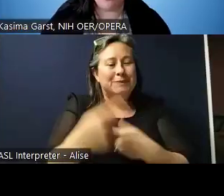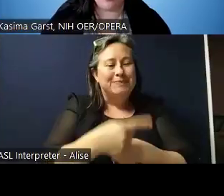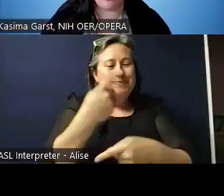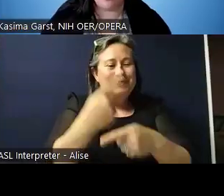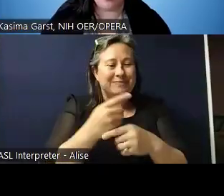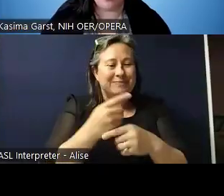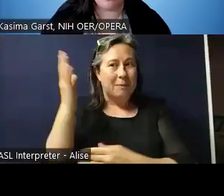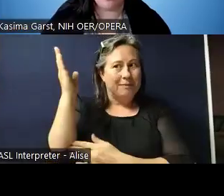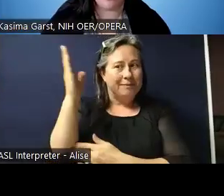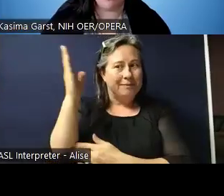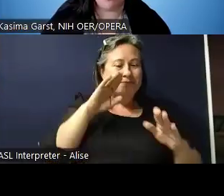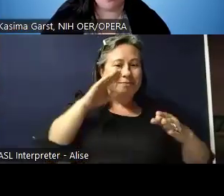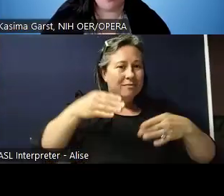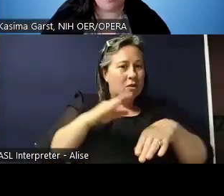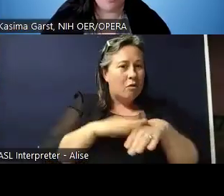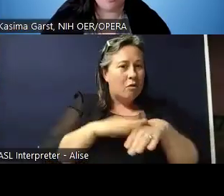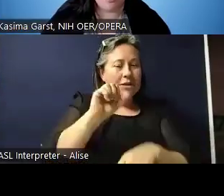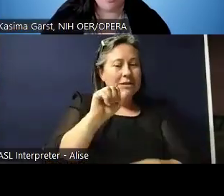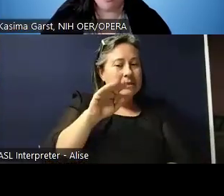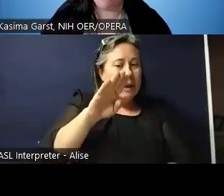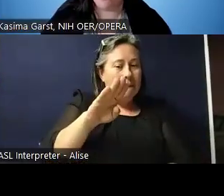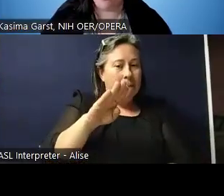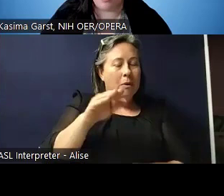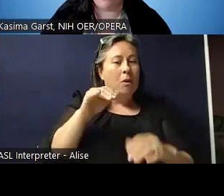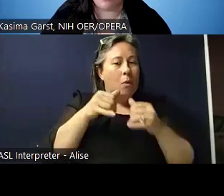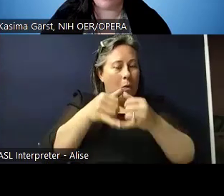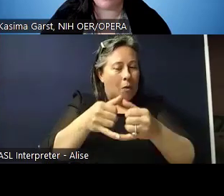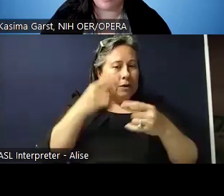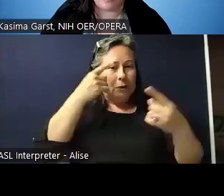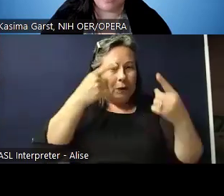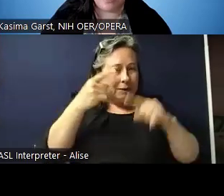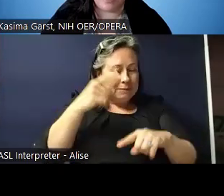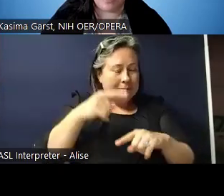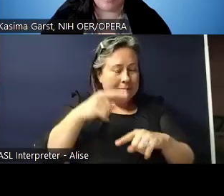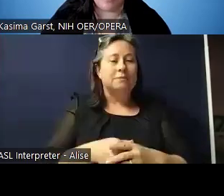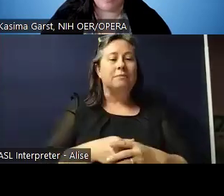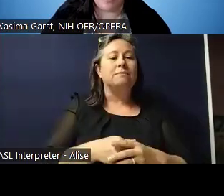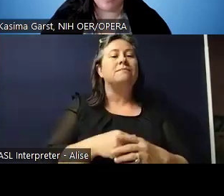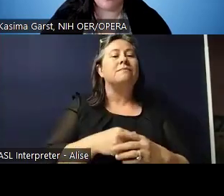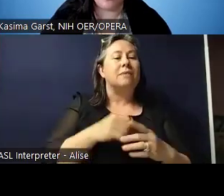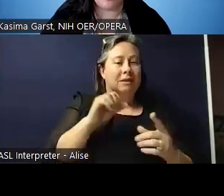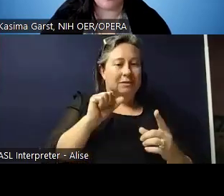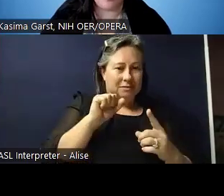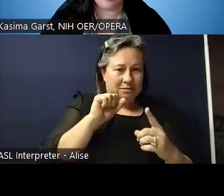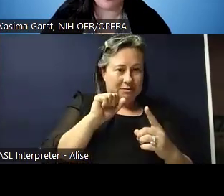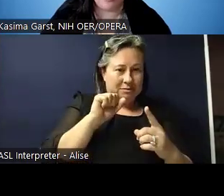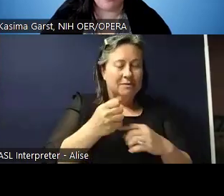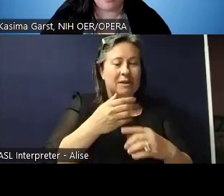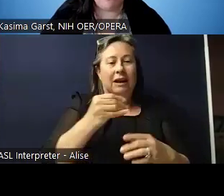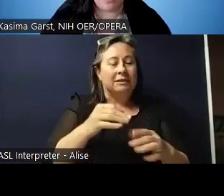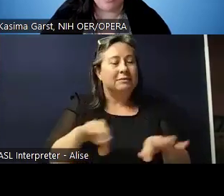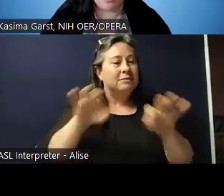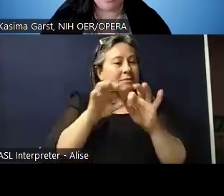focused on subaward agreements, requirements and case studies. During the next 25 minutes,